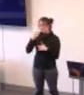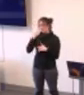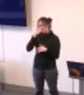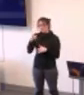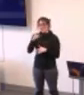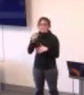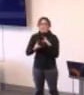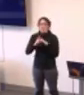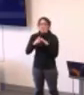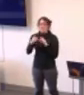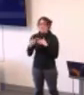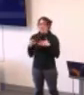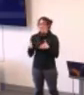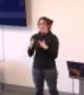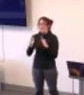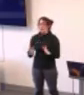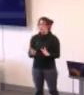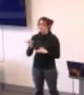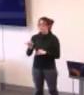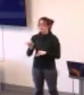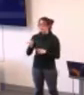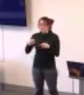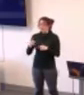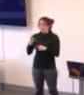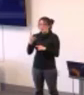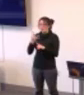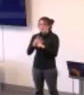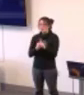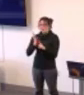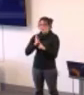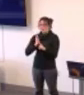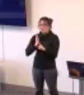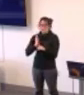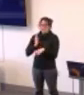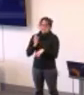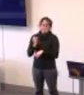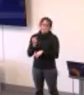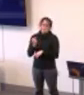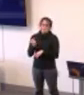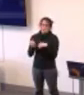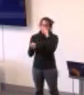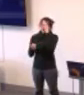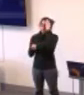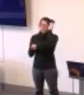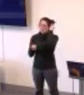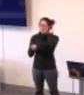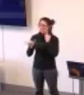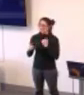And that was quite literally four months ago. Right, and so that's just one small example.